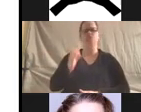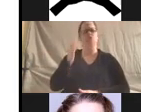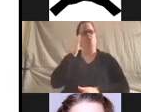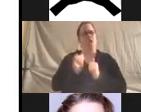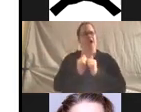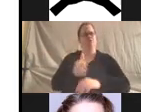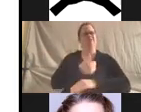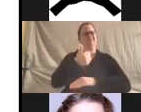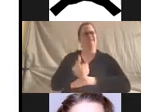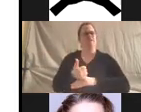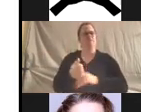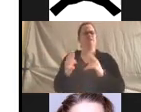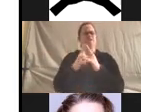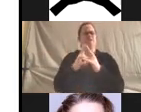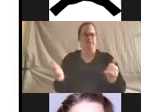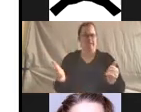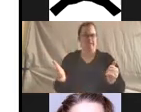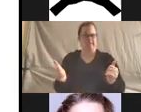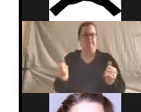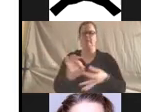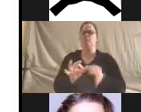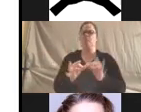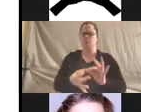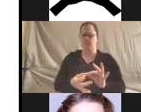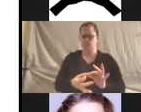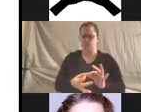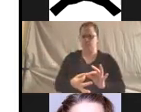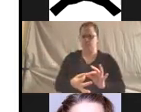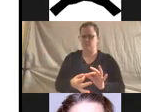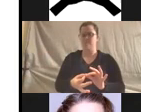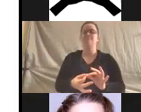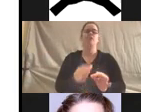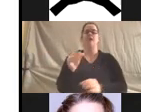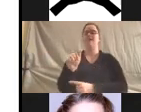simultaneous interpretation and ASL interpretation.